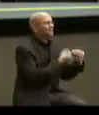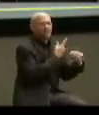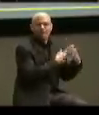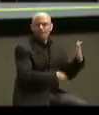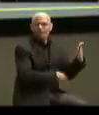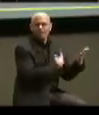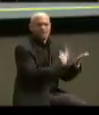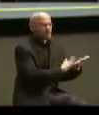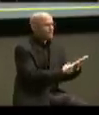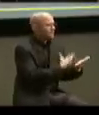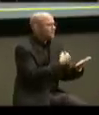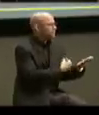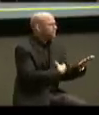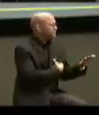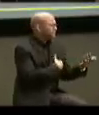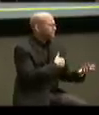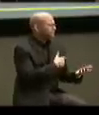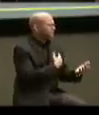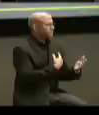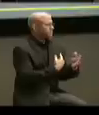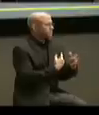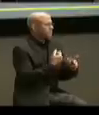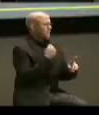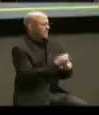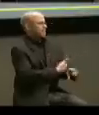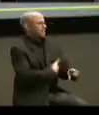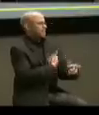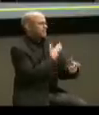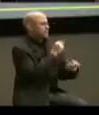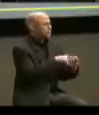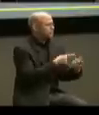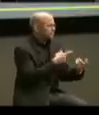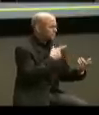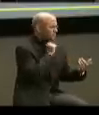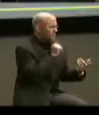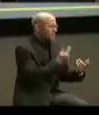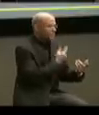THE CONVERSATION WE WERE HAVING ABOUT THE PARTNERSHIP, NOT ONLY